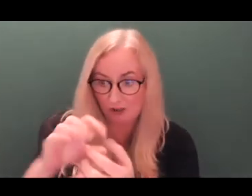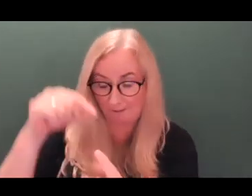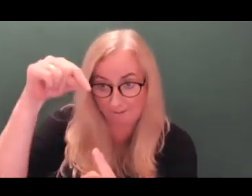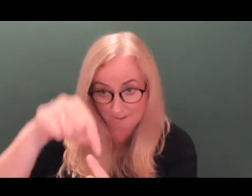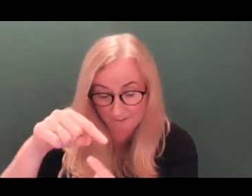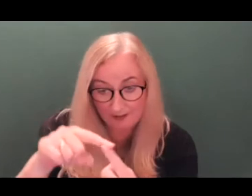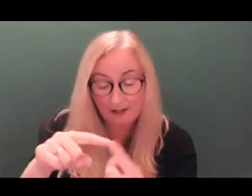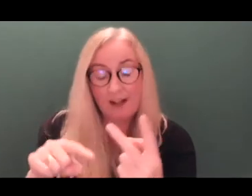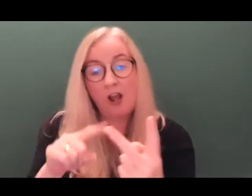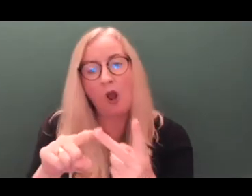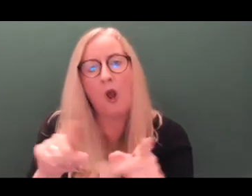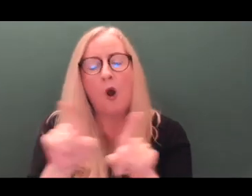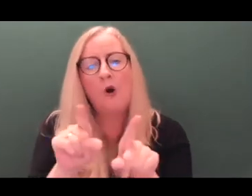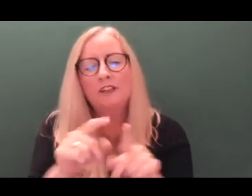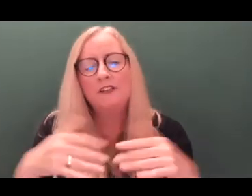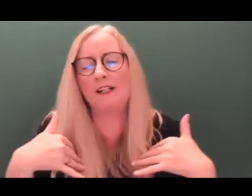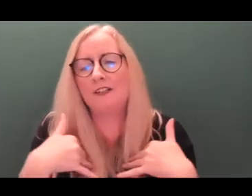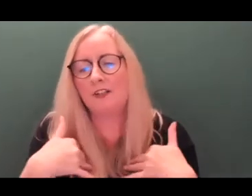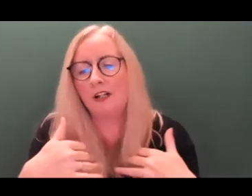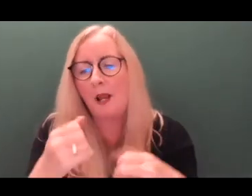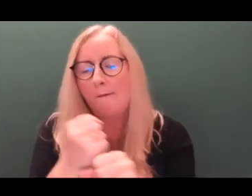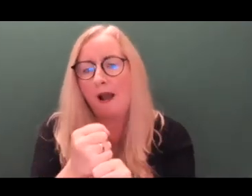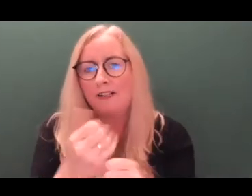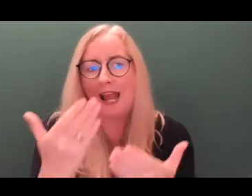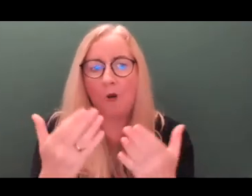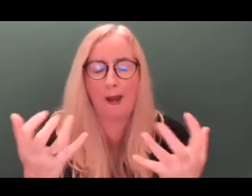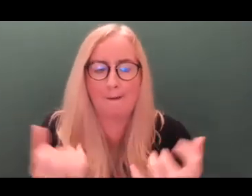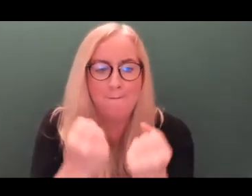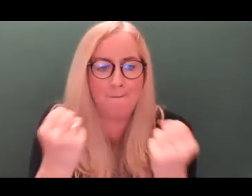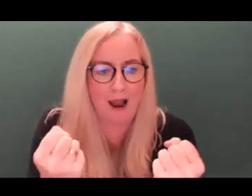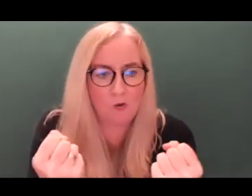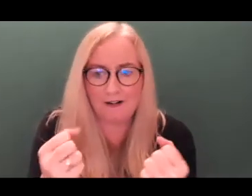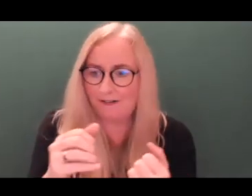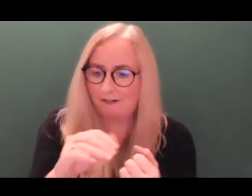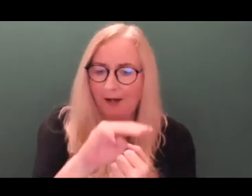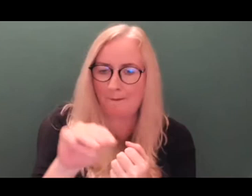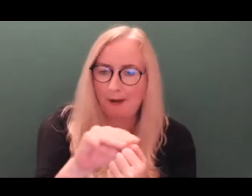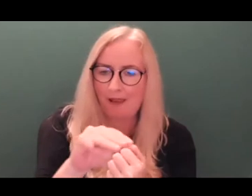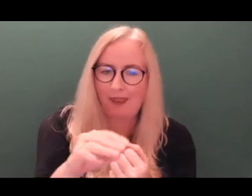also concerns around empowering people, it might be considered as obviously vulnerable